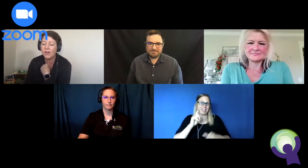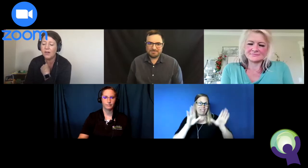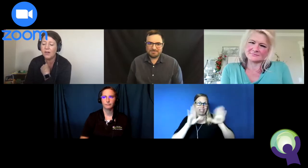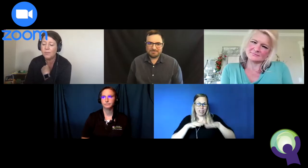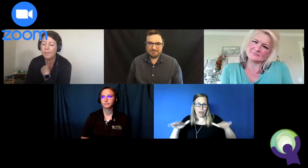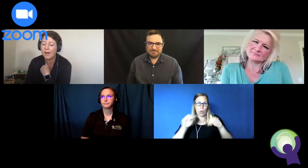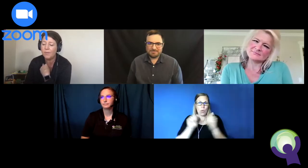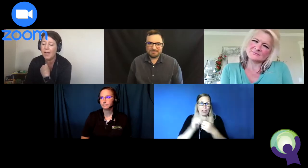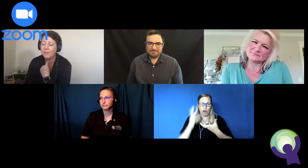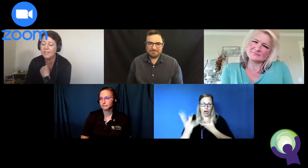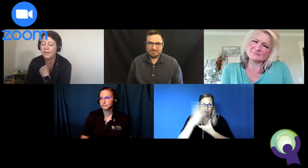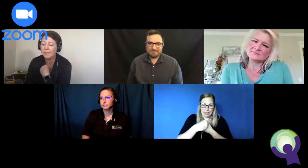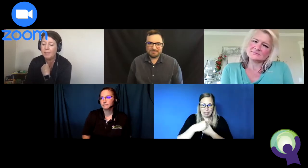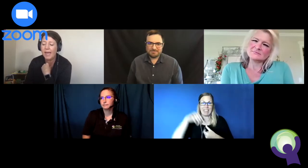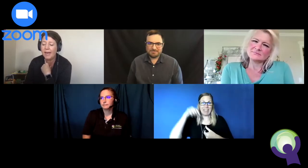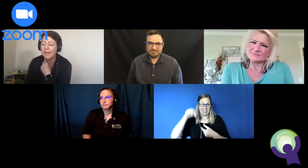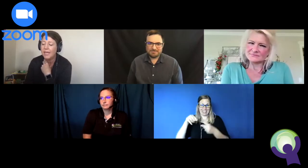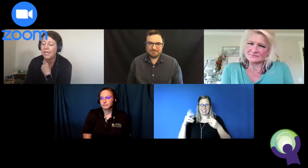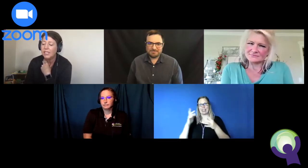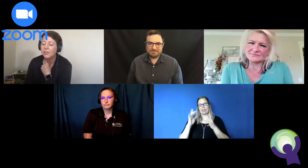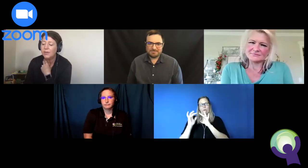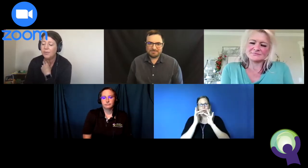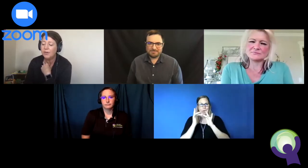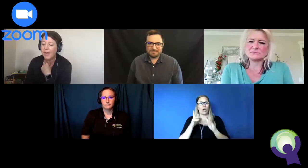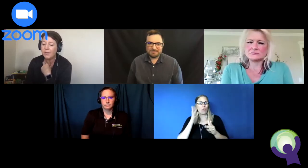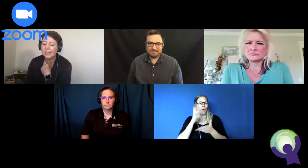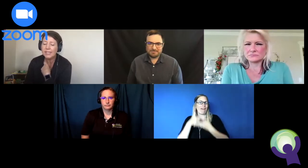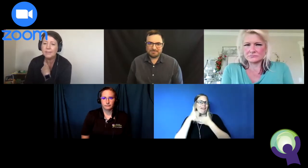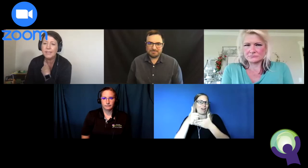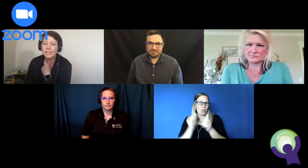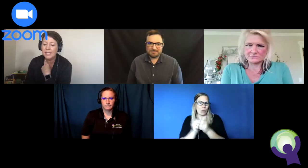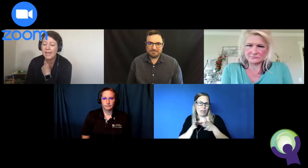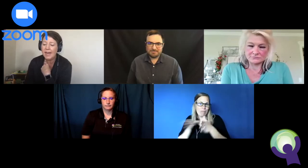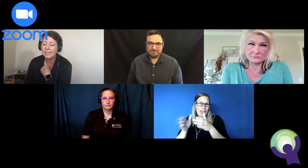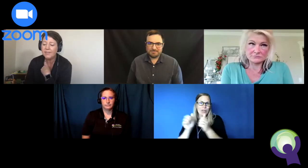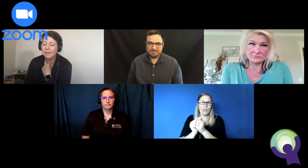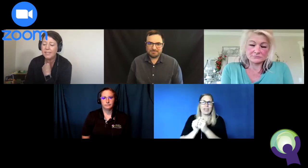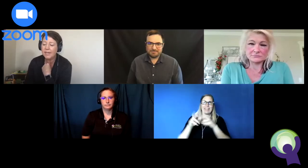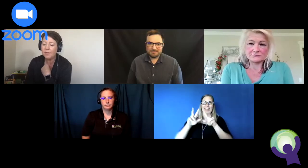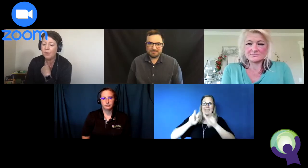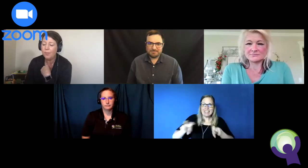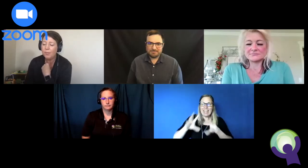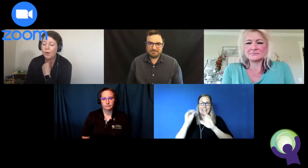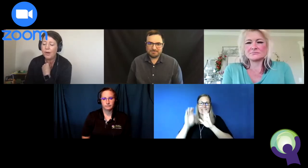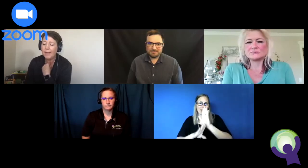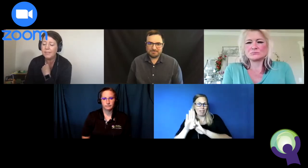This webinar will help us develop a path to improve our assessment and development of appropriate programs